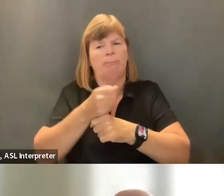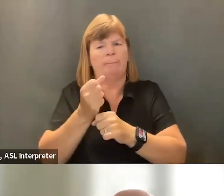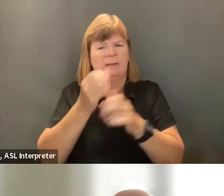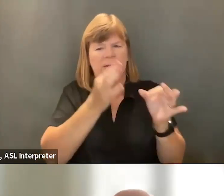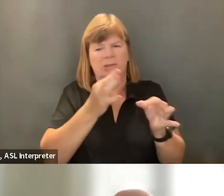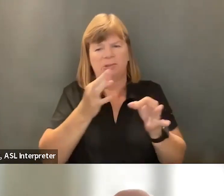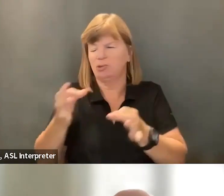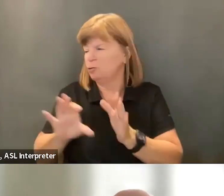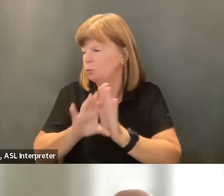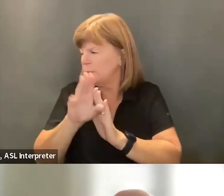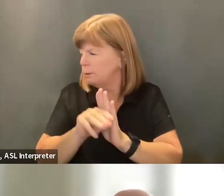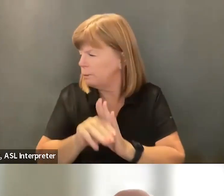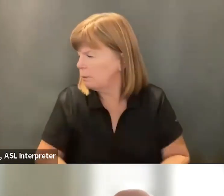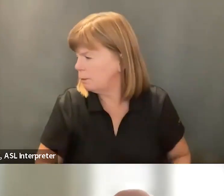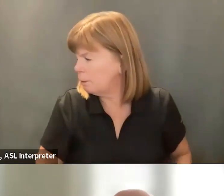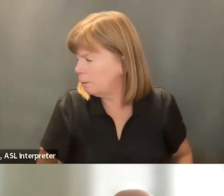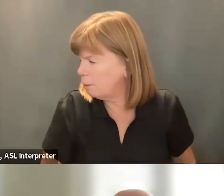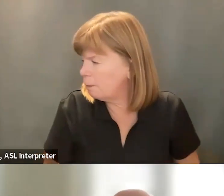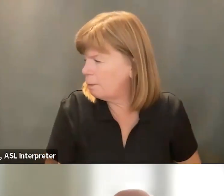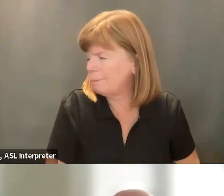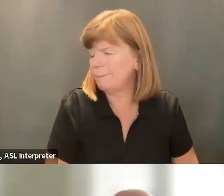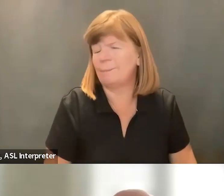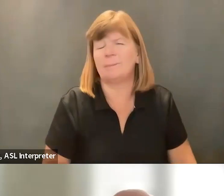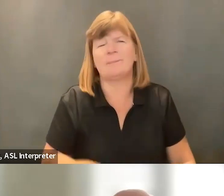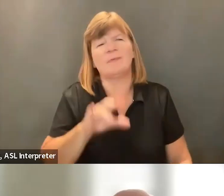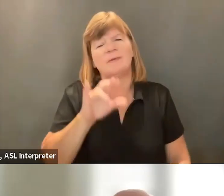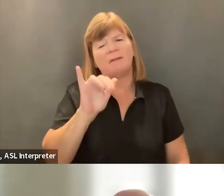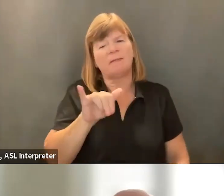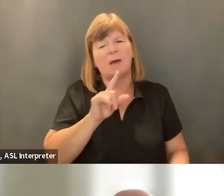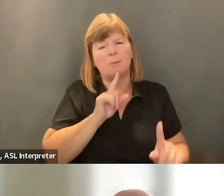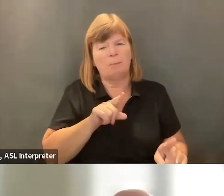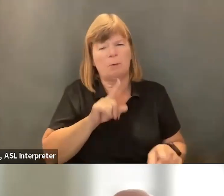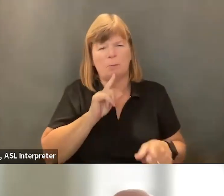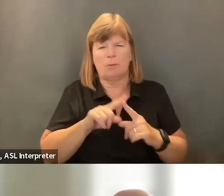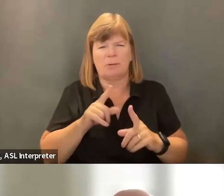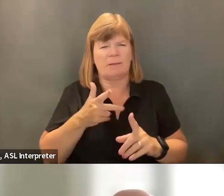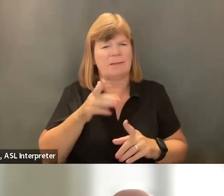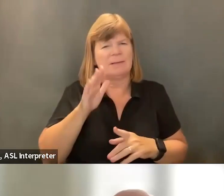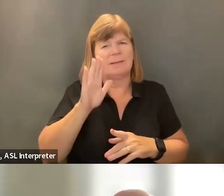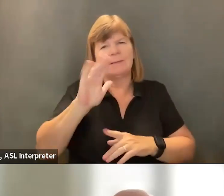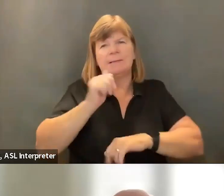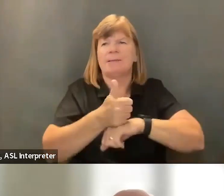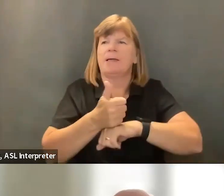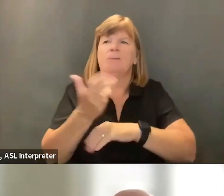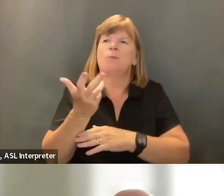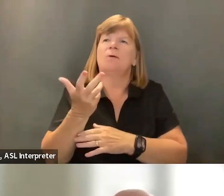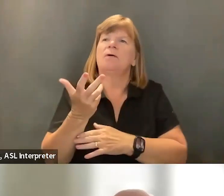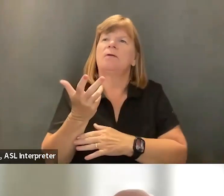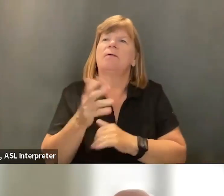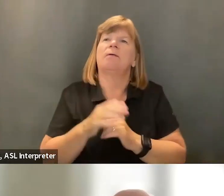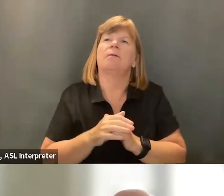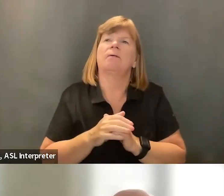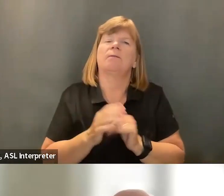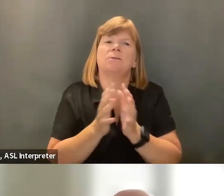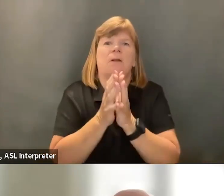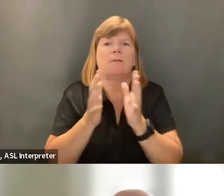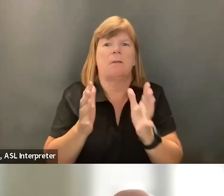um that report it was really designed in the face of there's a lot of reading legislation right now